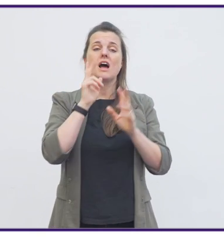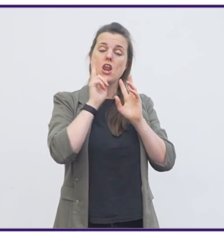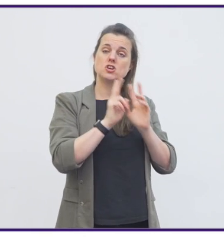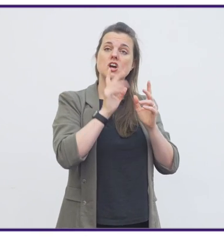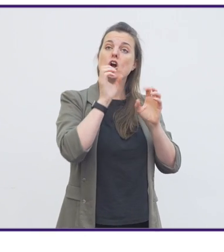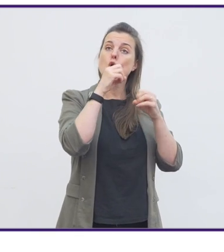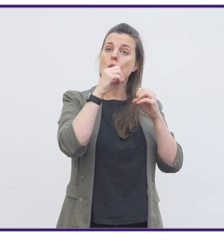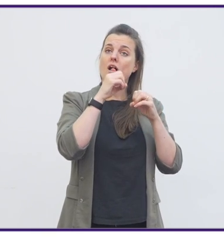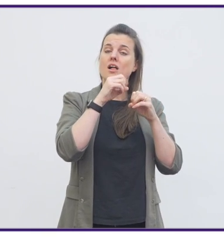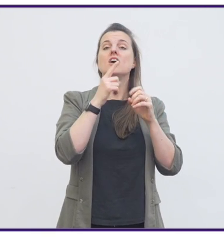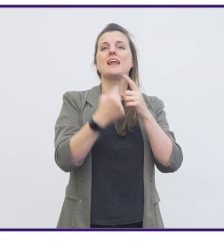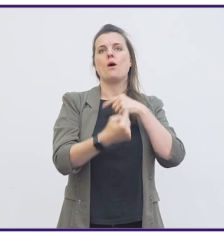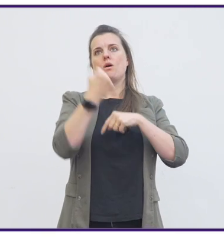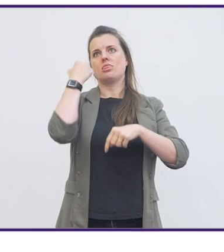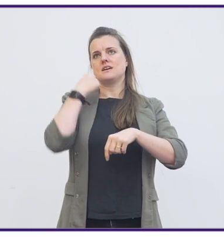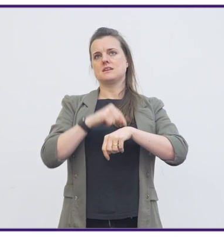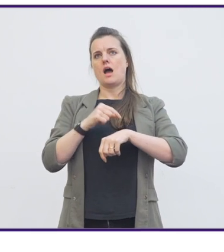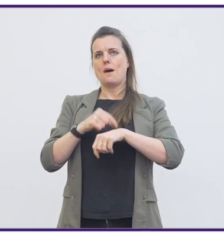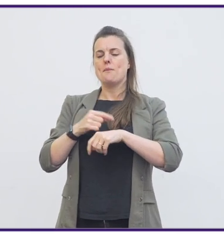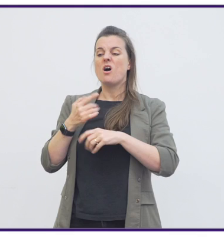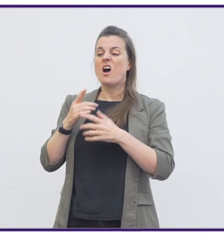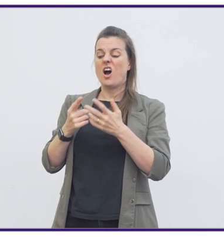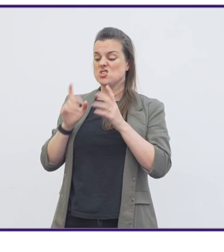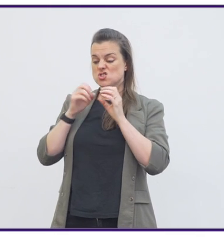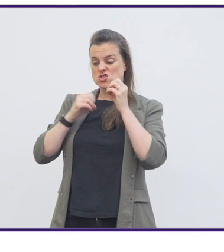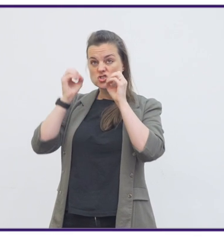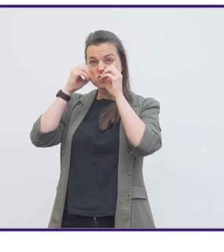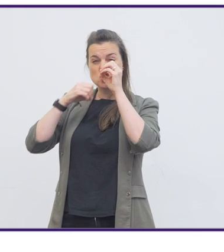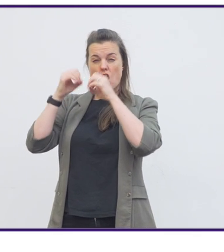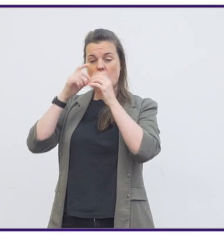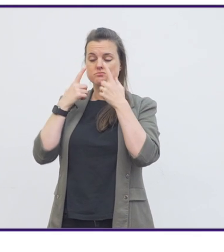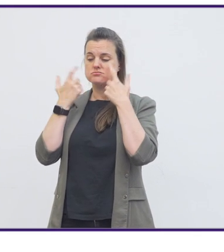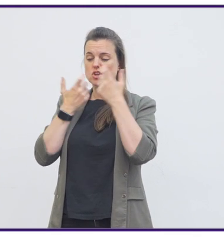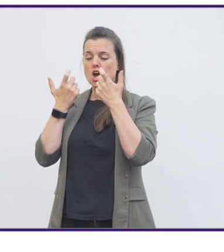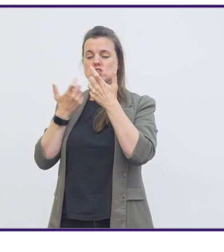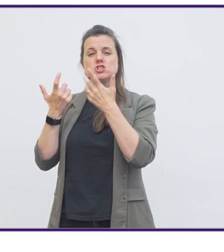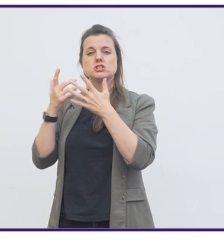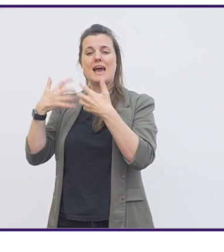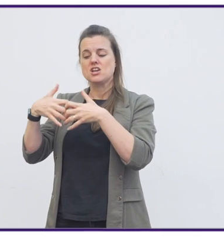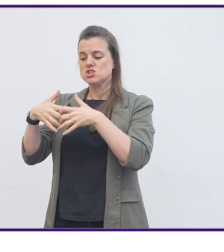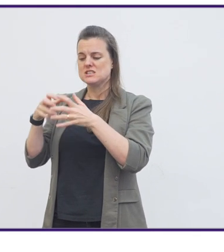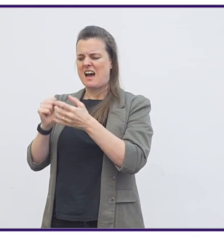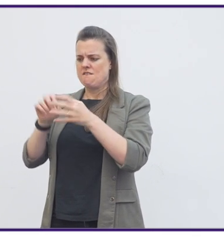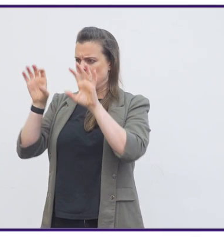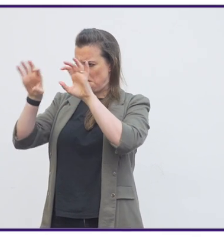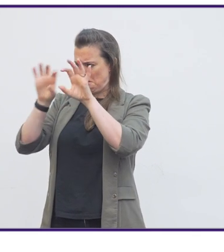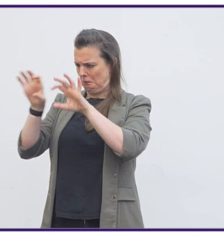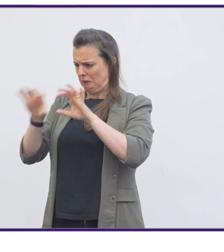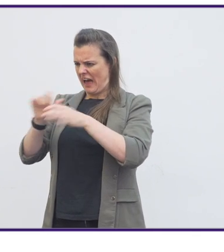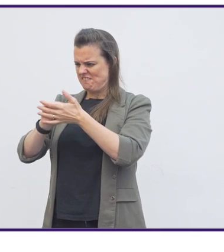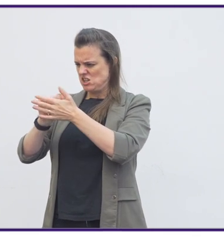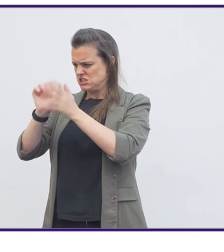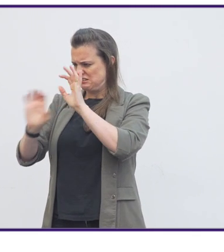Back when other search engines crammed their home pages with ads, news, categories, Google gave us one box and two buttons.